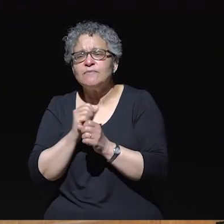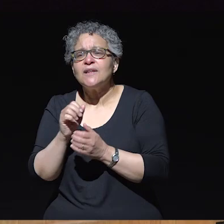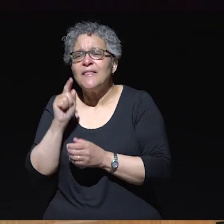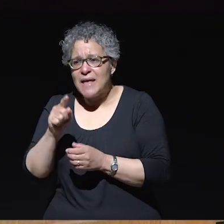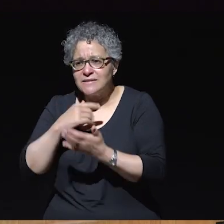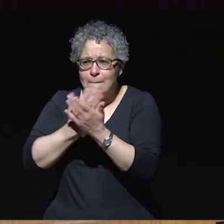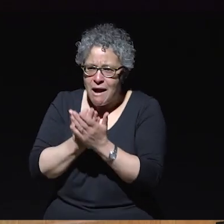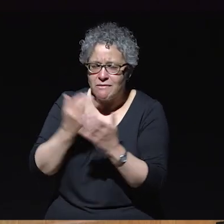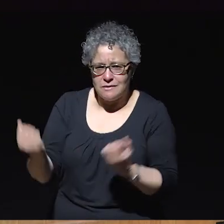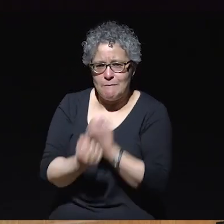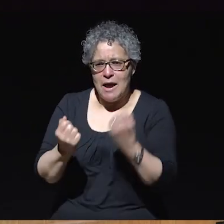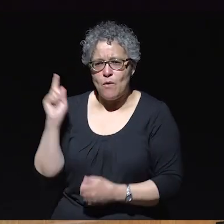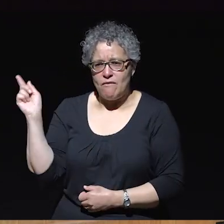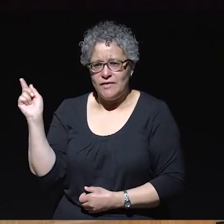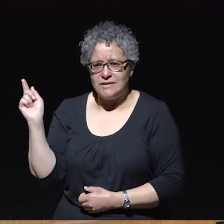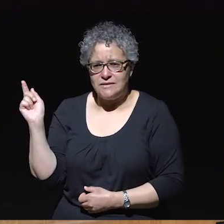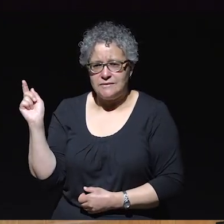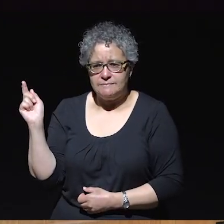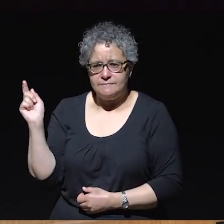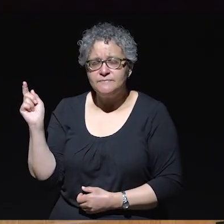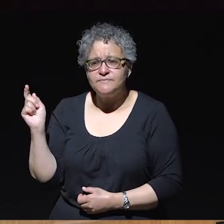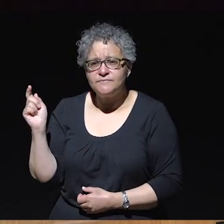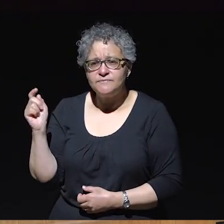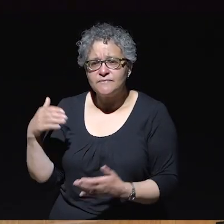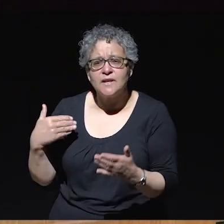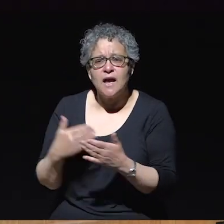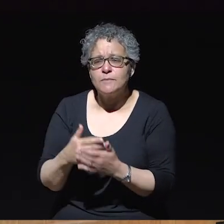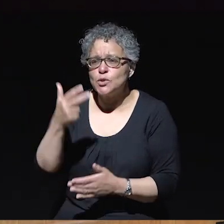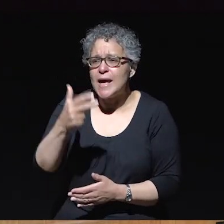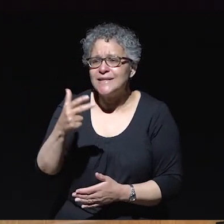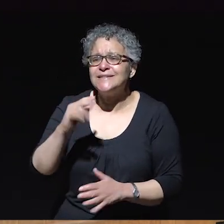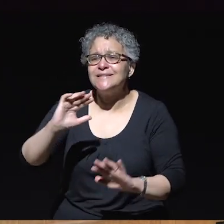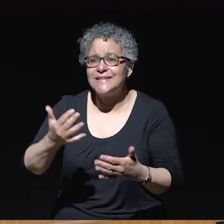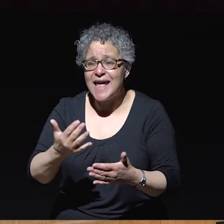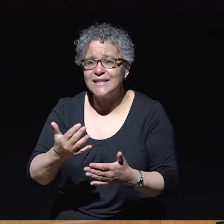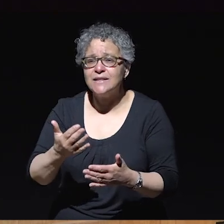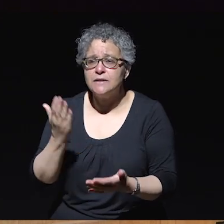going on into the 19th century. And indeed, by 1810, it's firmly called 'The Blue Boy',